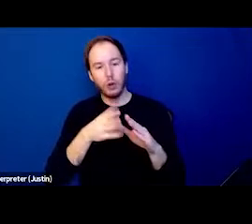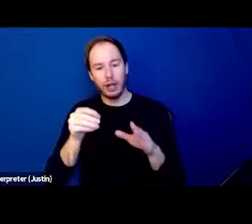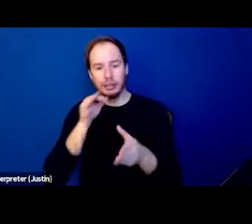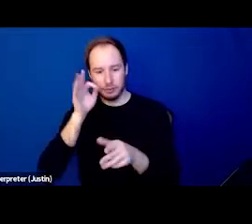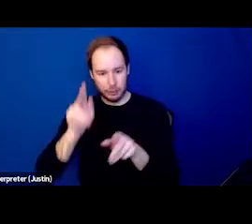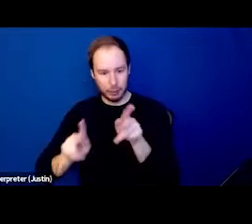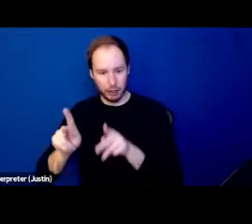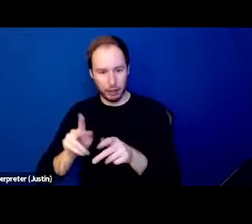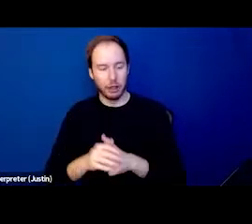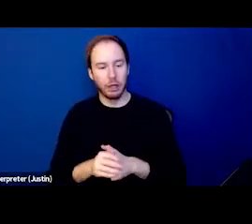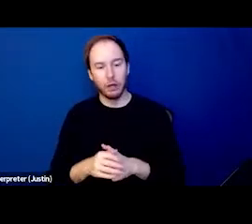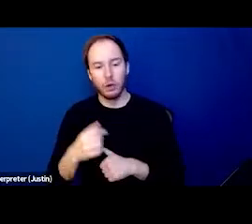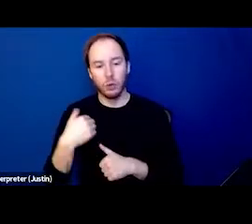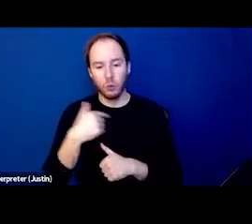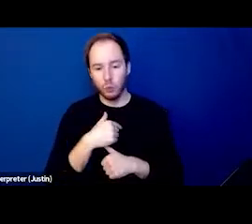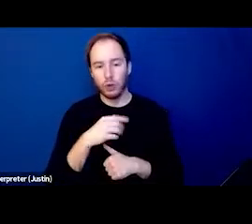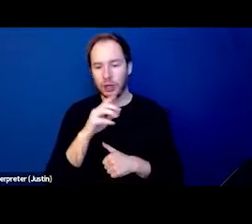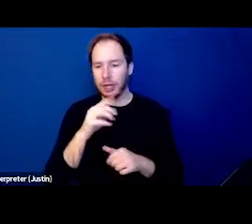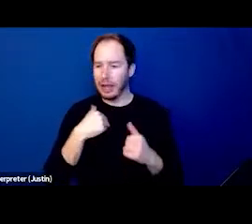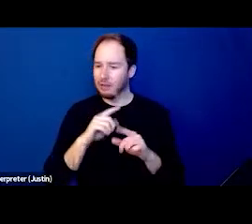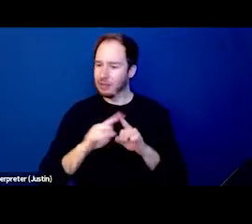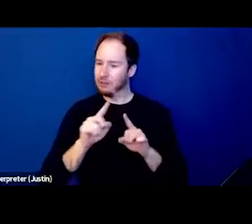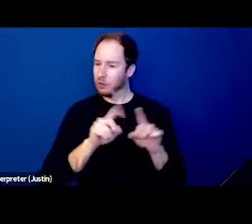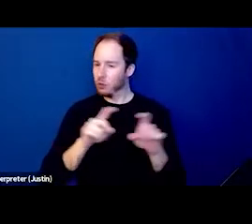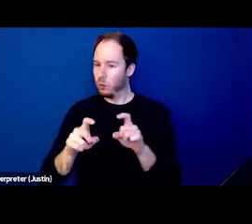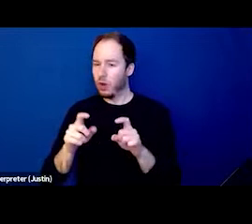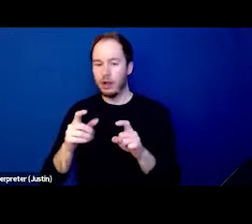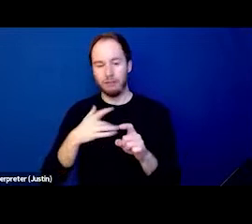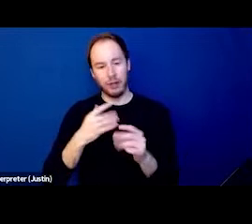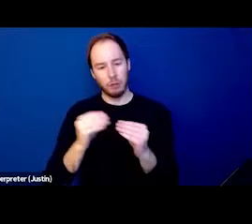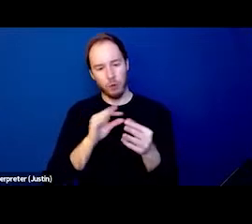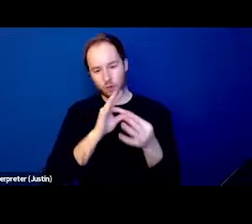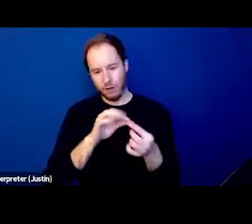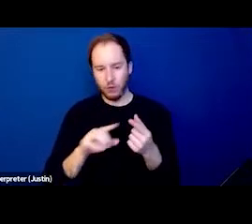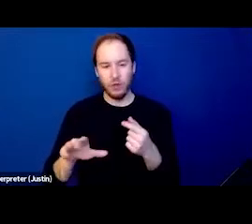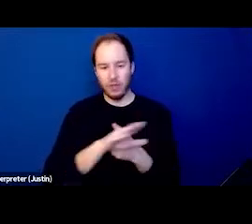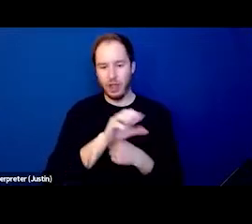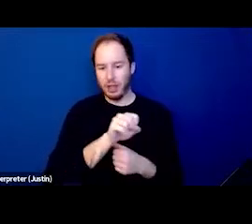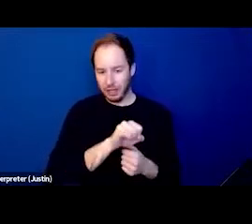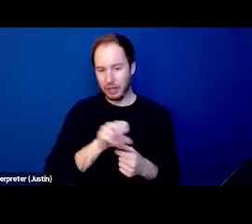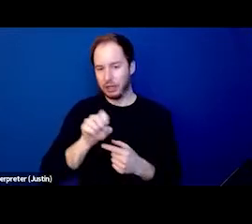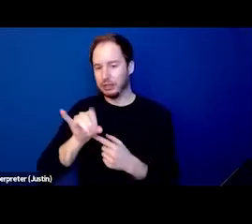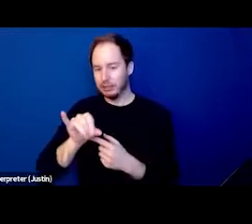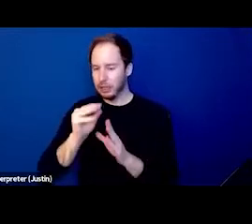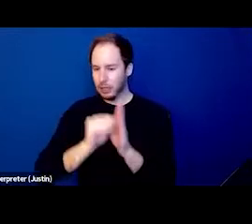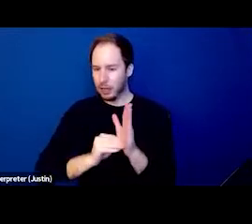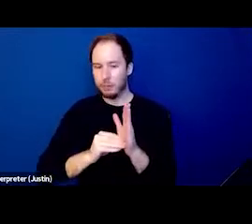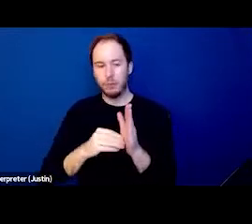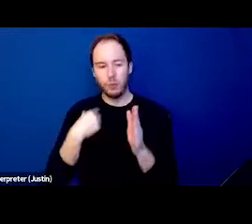We asked additional questions that may be relevant to the SSI and SSDI application, and really tried to hone in on experiences